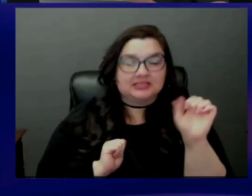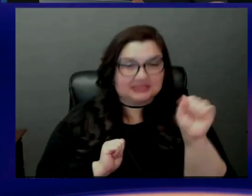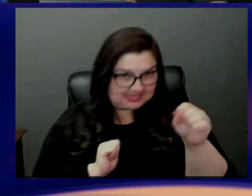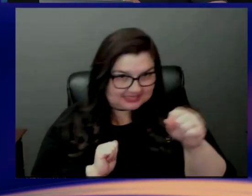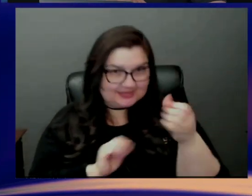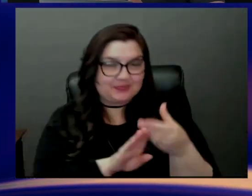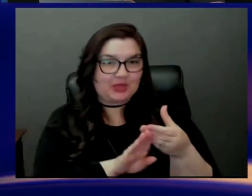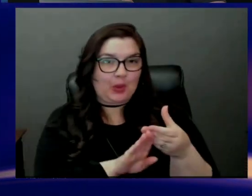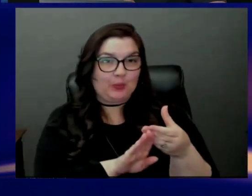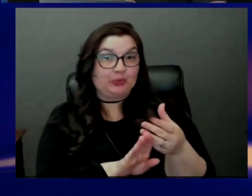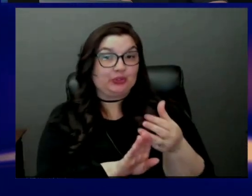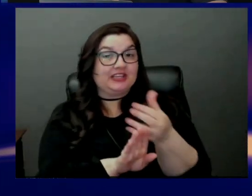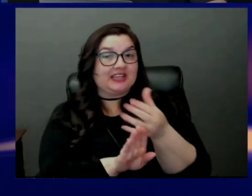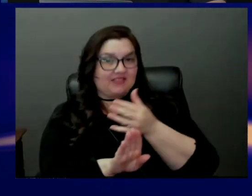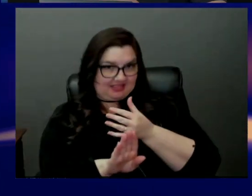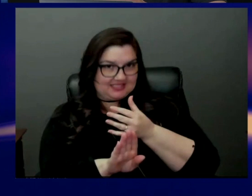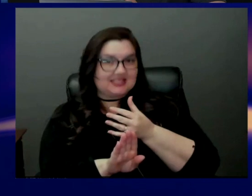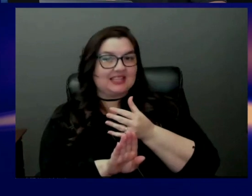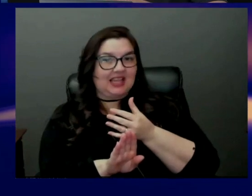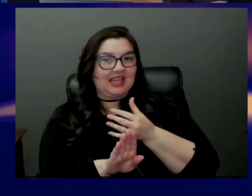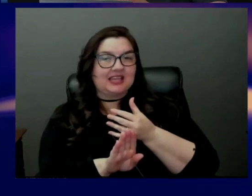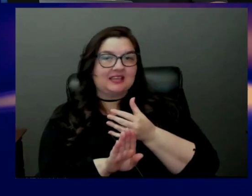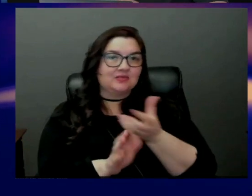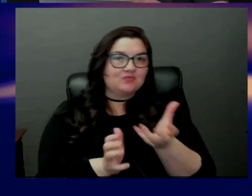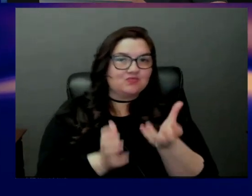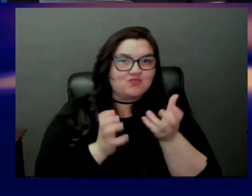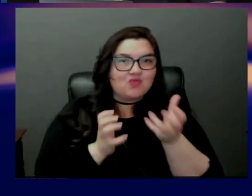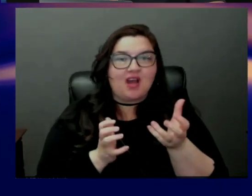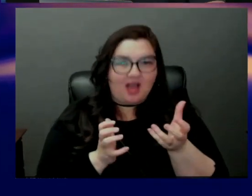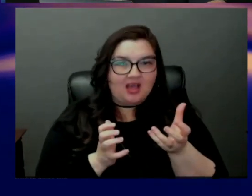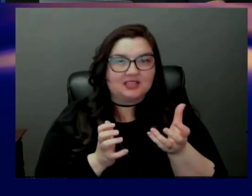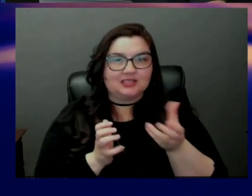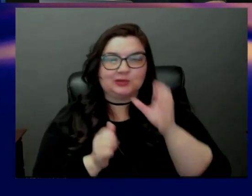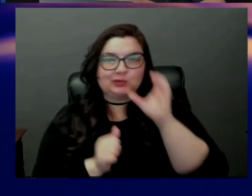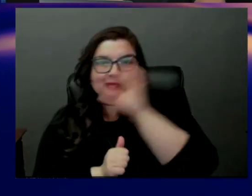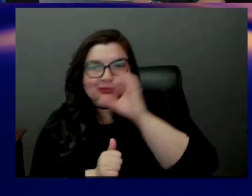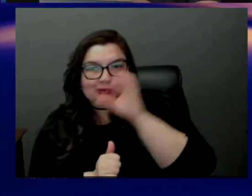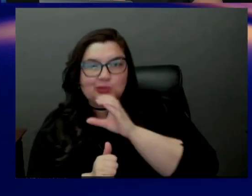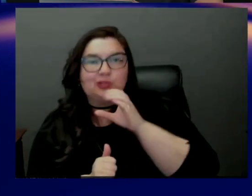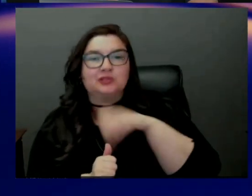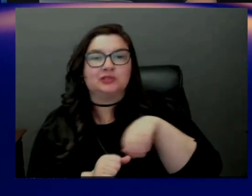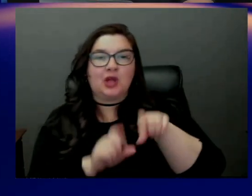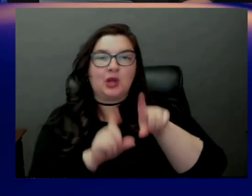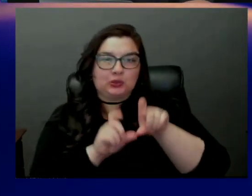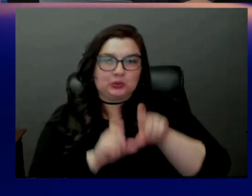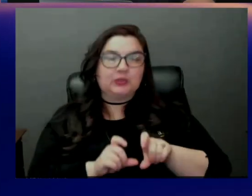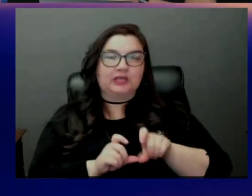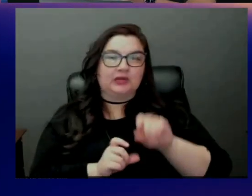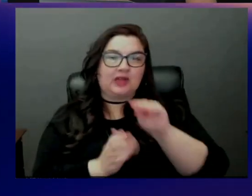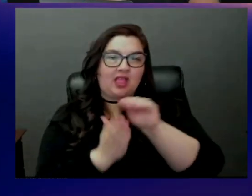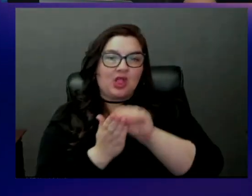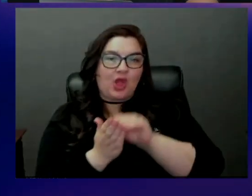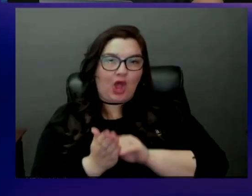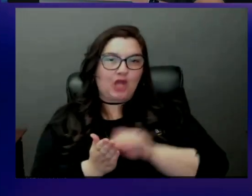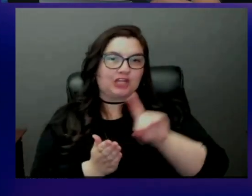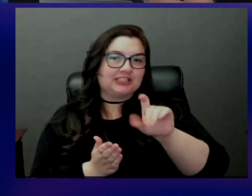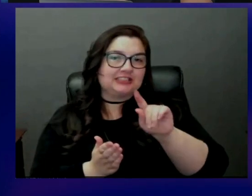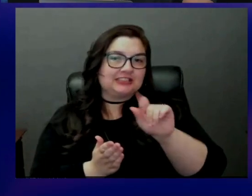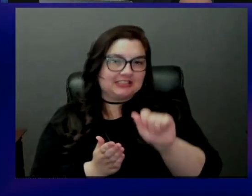were looking to search a query log data, you to know exactly. You had to know how to form your query.